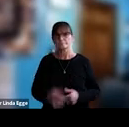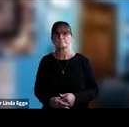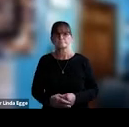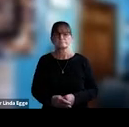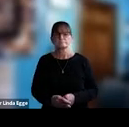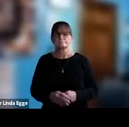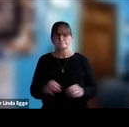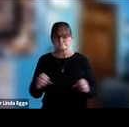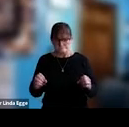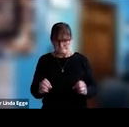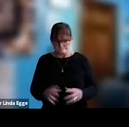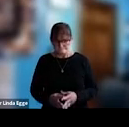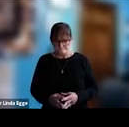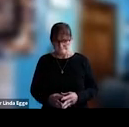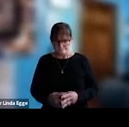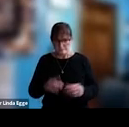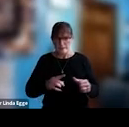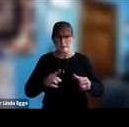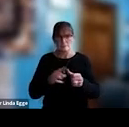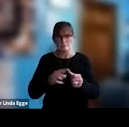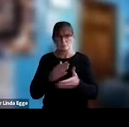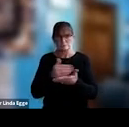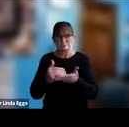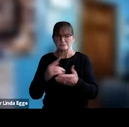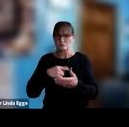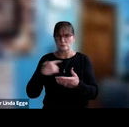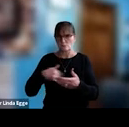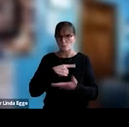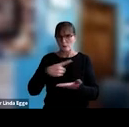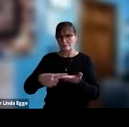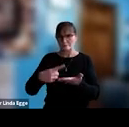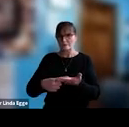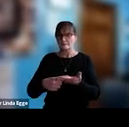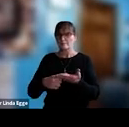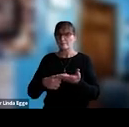All right, so in the first section, we talked about the context of substance use